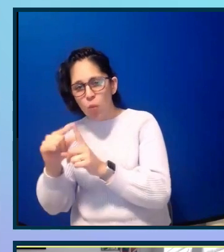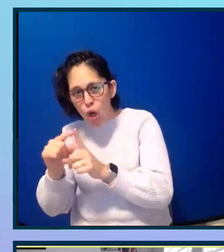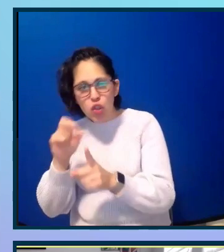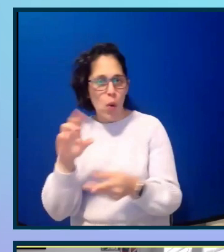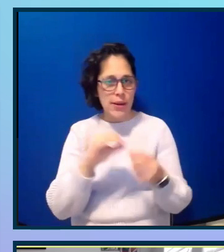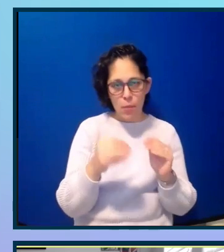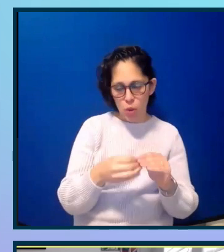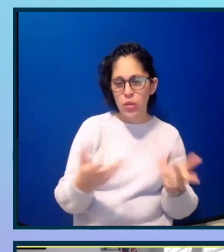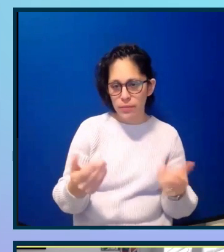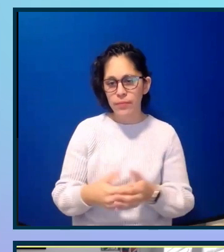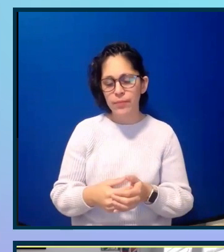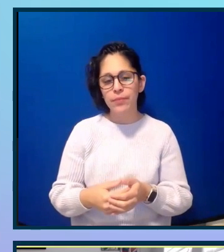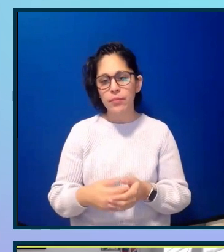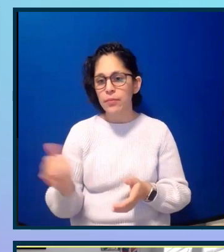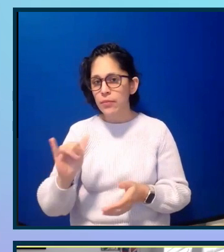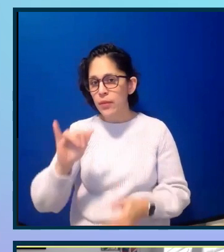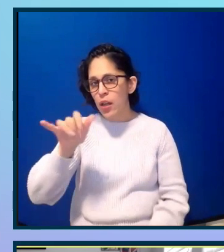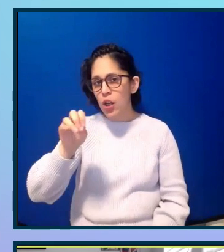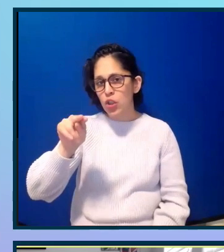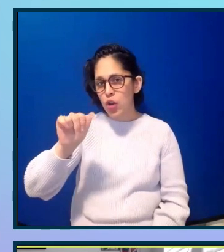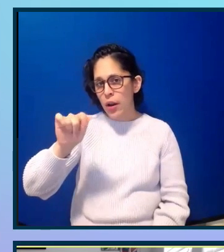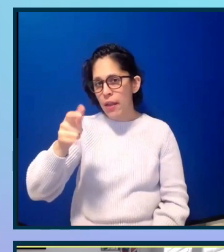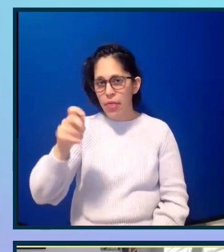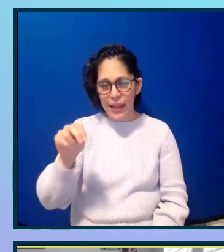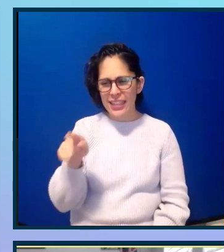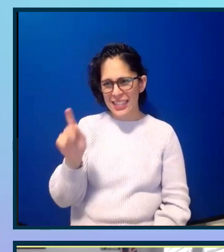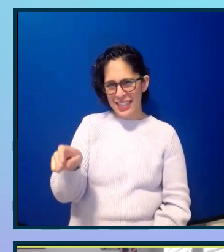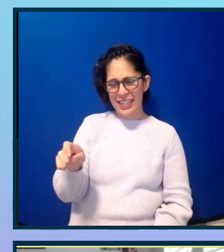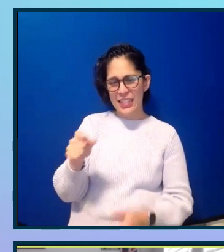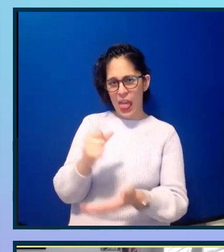with some of our personas. Jonathan, who needs help with numerical processing.